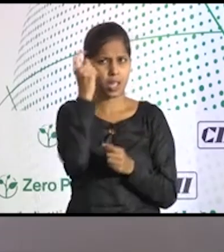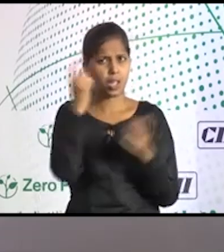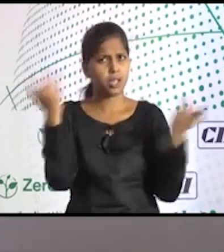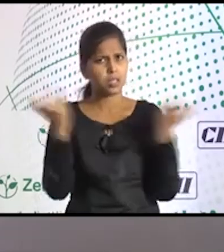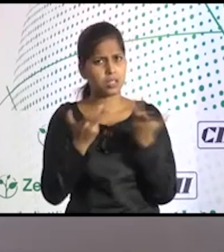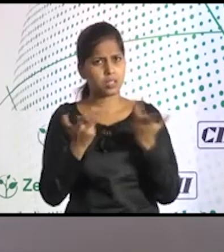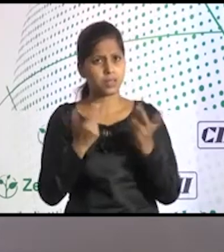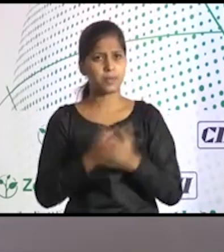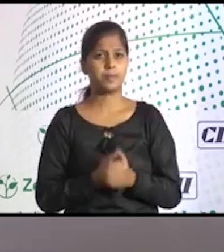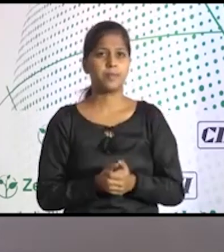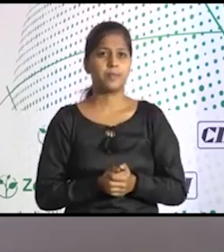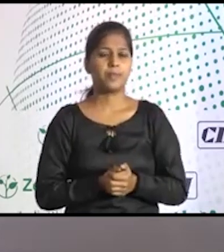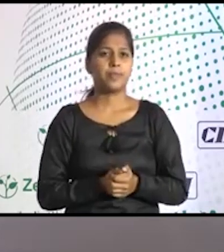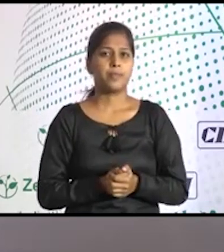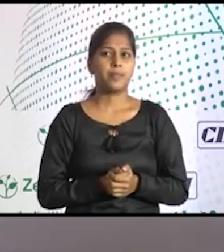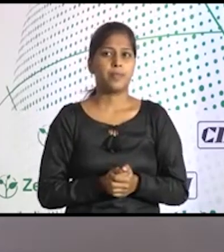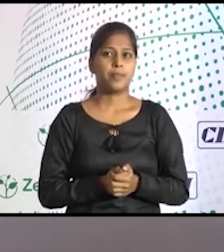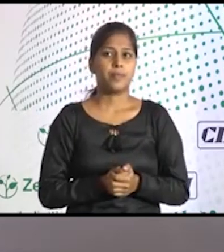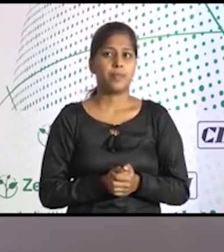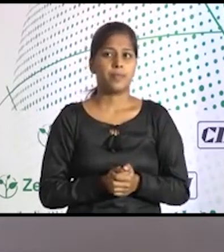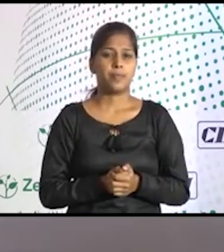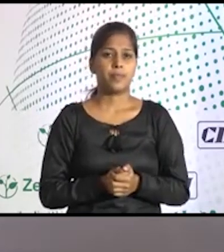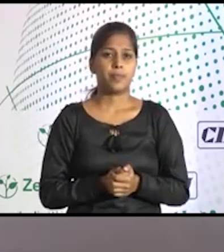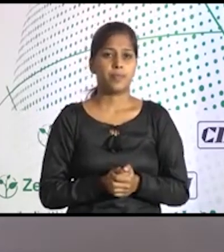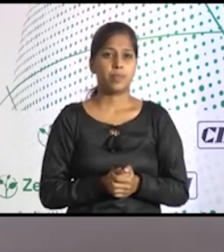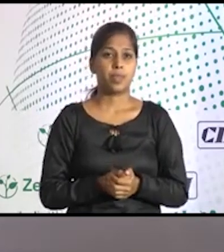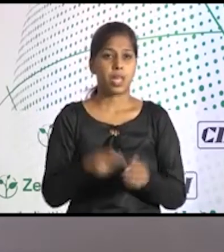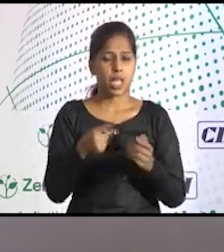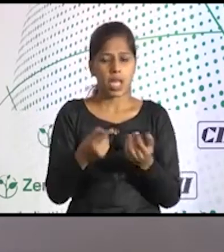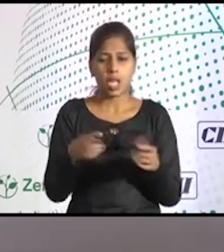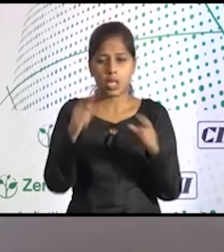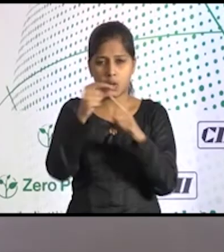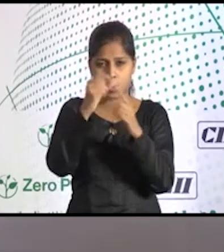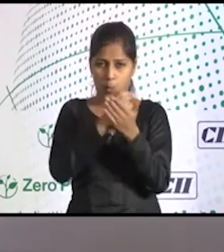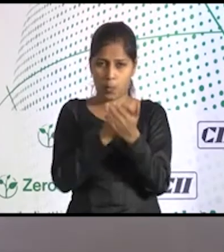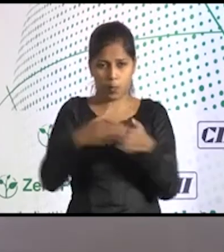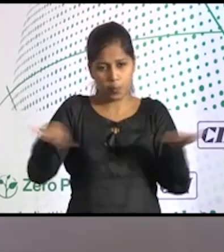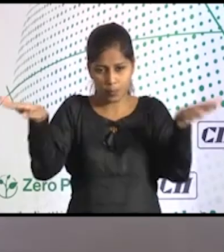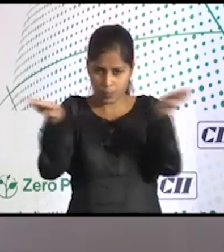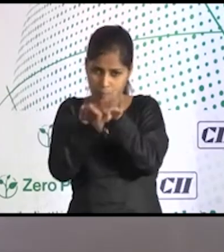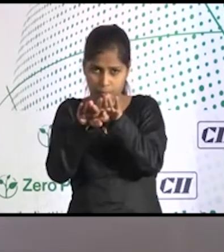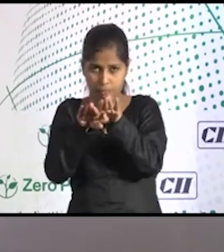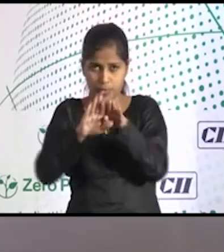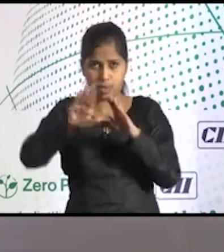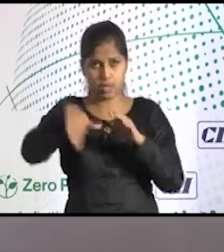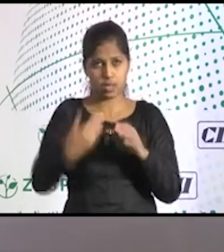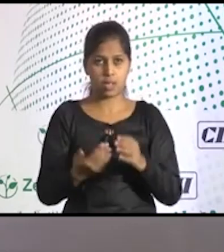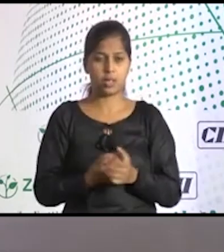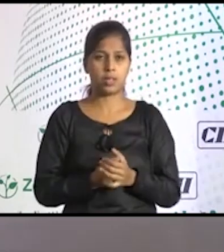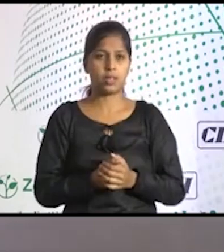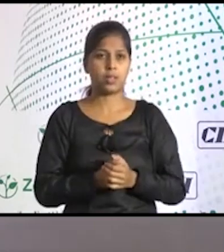And to sort of, you know, as we get to the end of the session, I'd like you to help us take us through the journey from what's happening